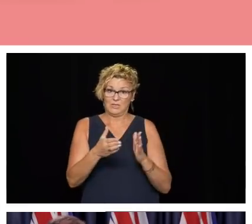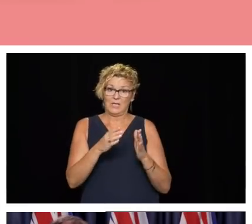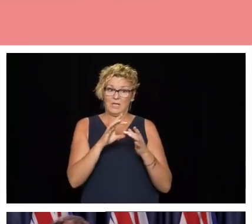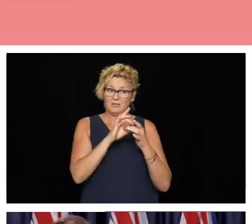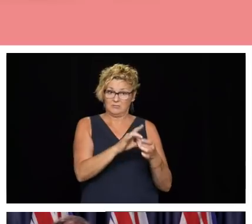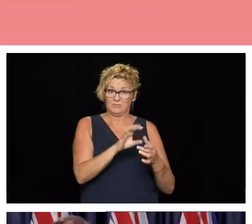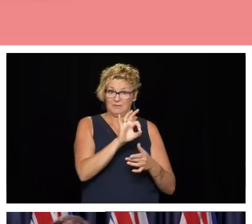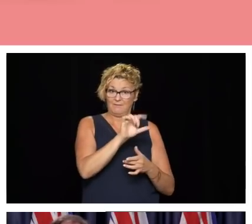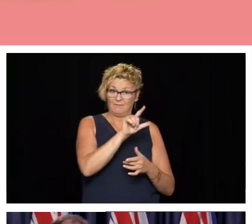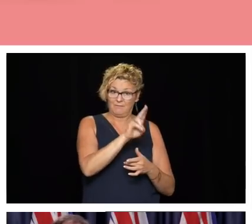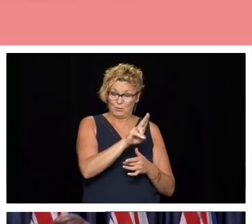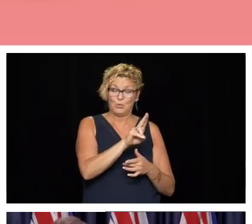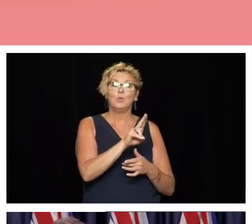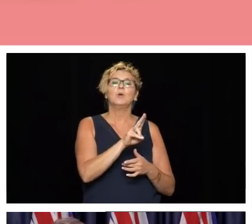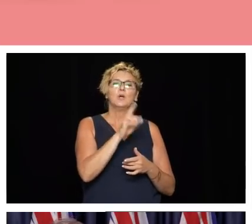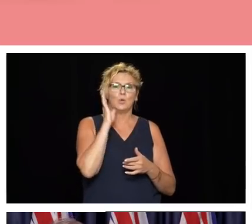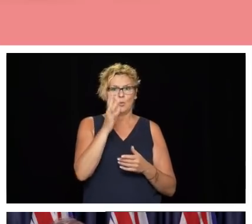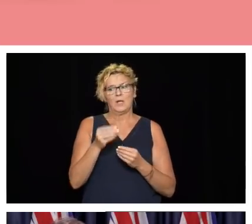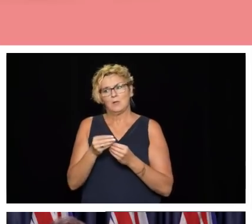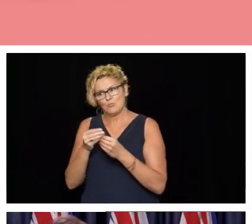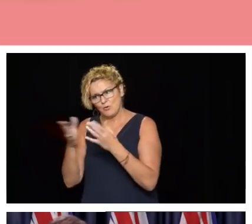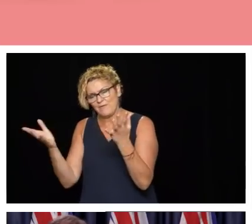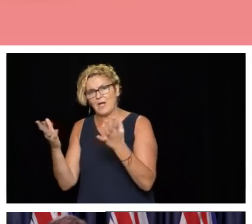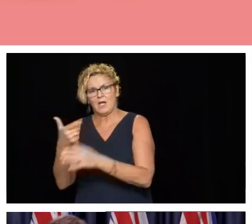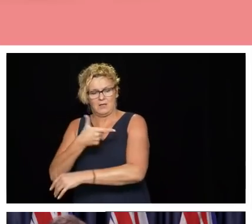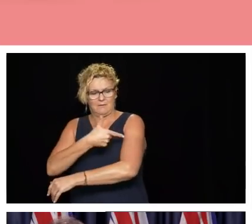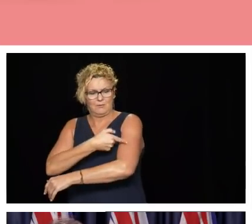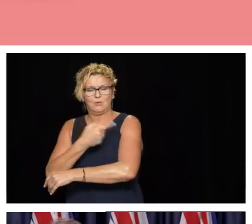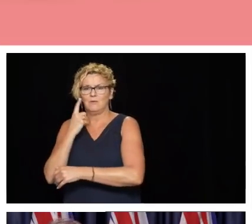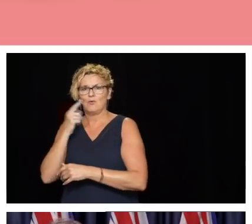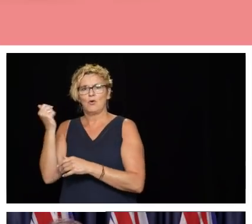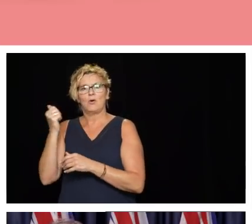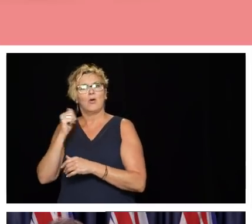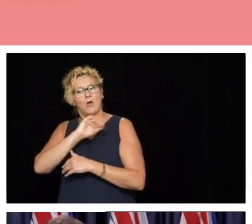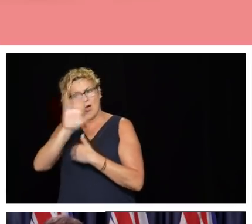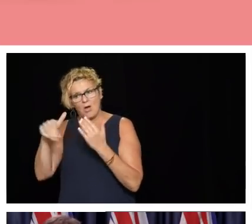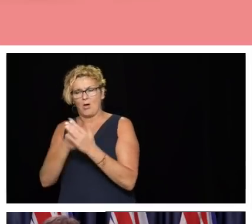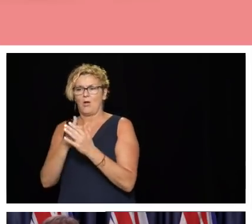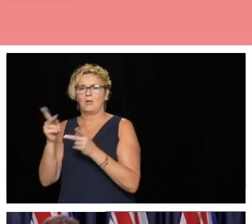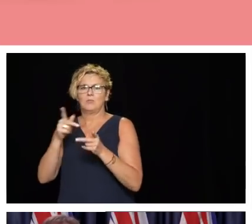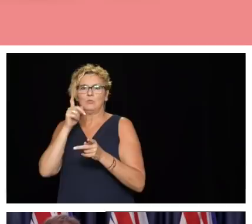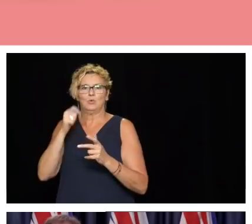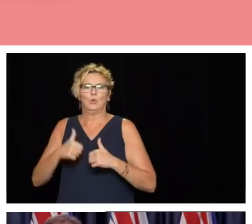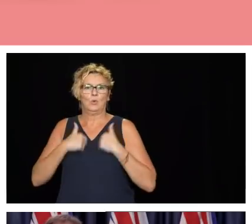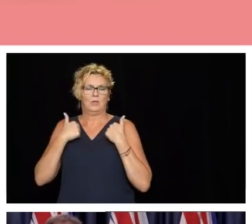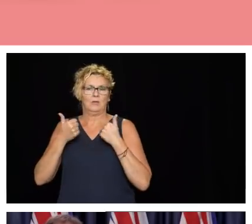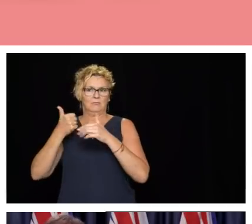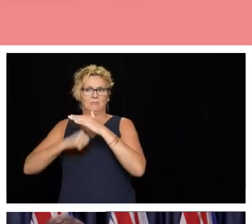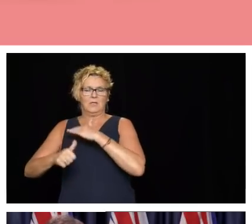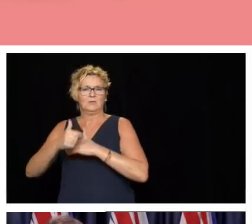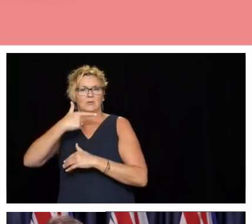in addition to that, as part of the immunization plan, presented by Dr. Henry, high dose immunizations will be made available